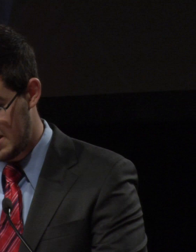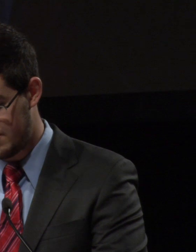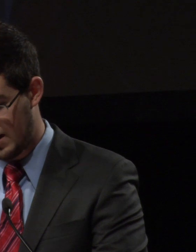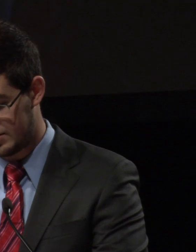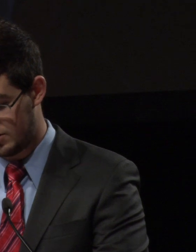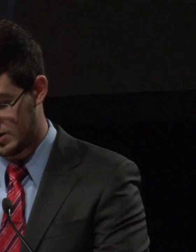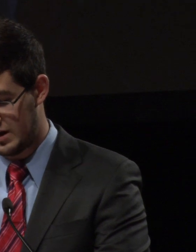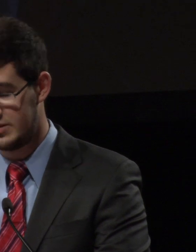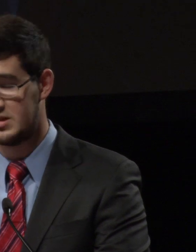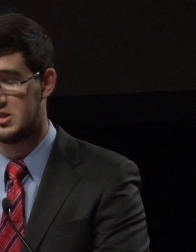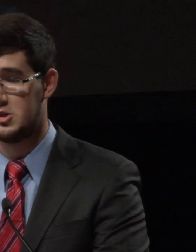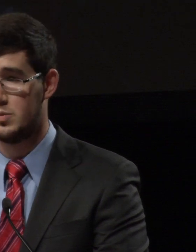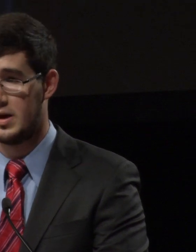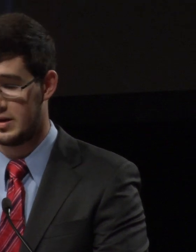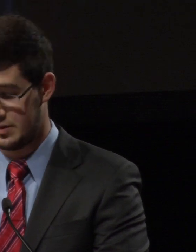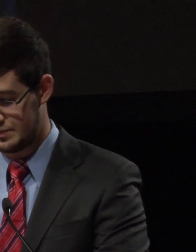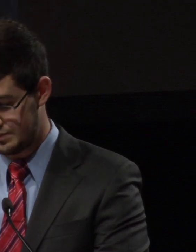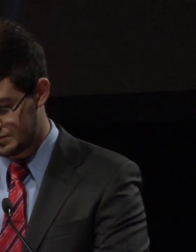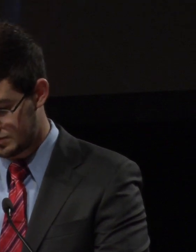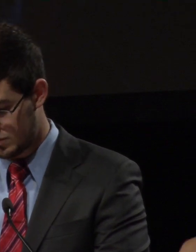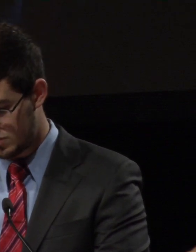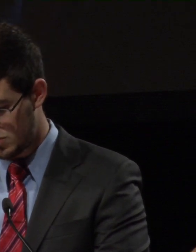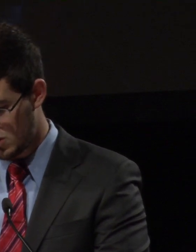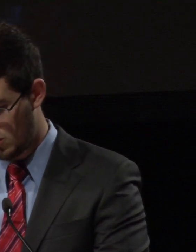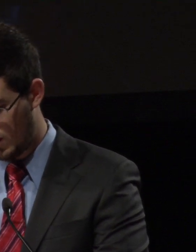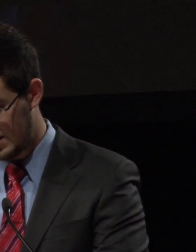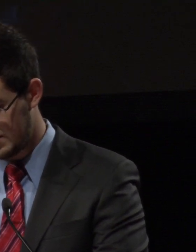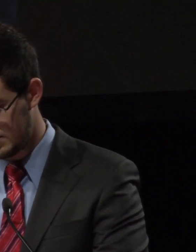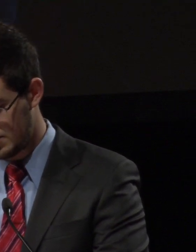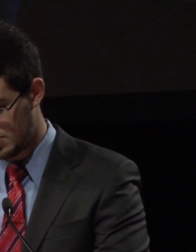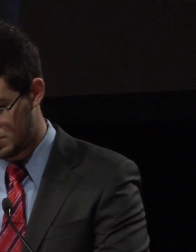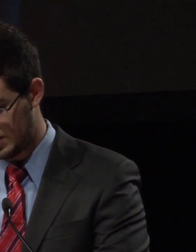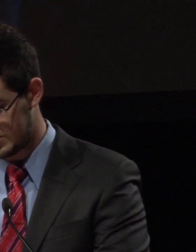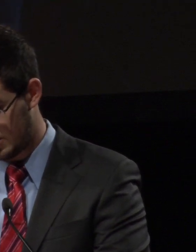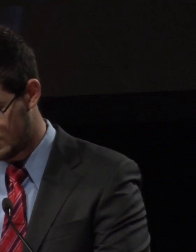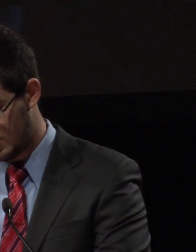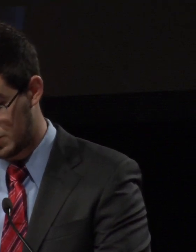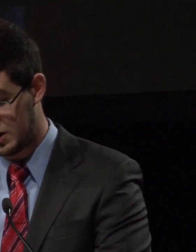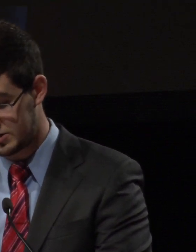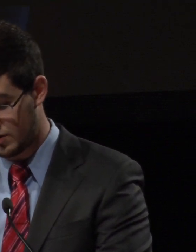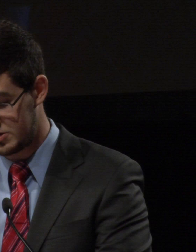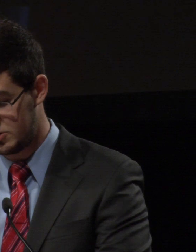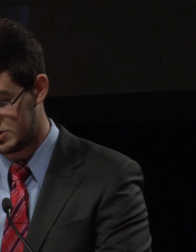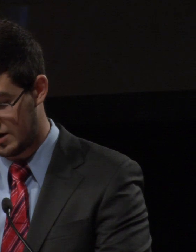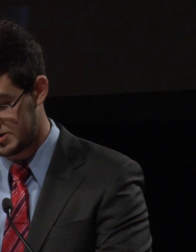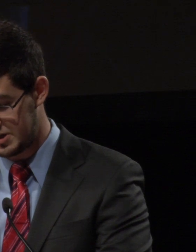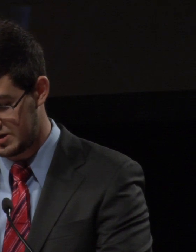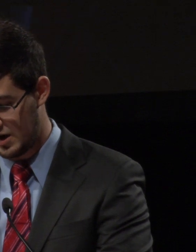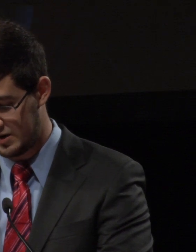FACTOR IN ANY DECISION YOU MAKE. WHY? BECAUSE OF OUR STUDENTS' ENERGY,